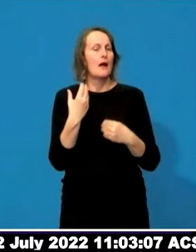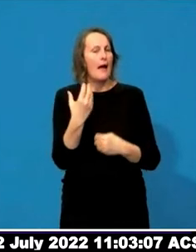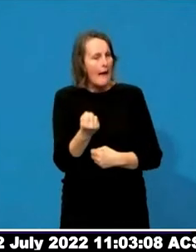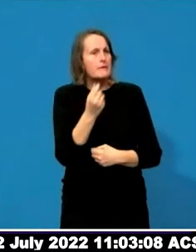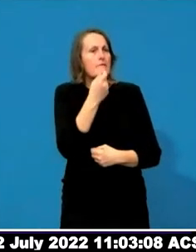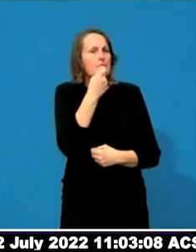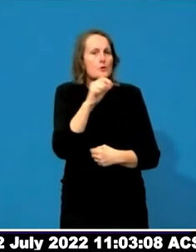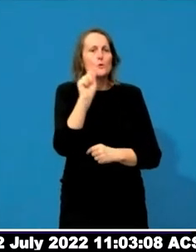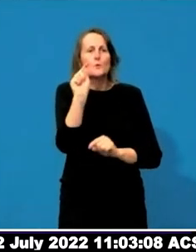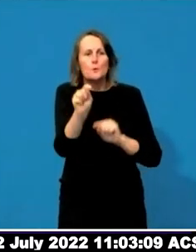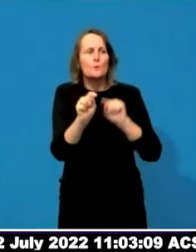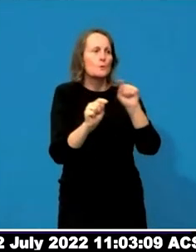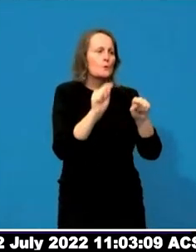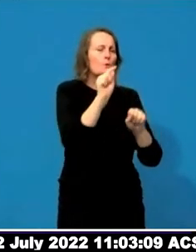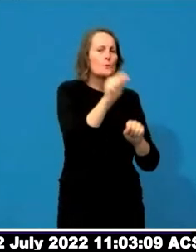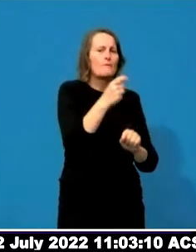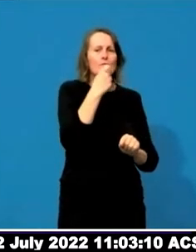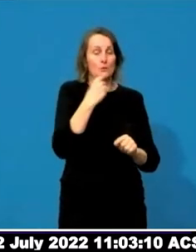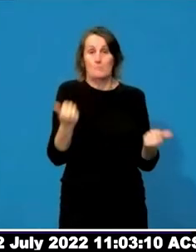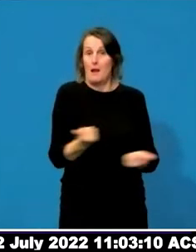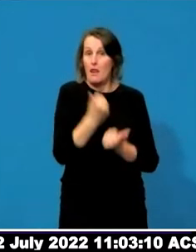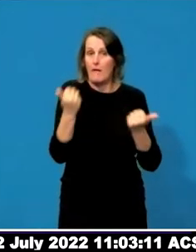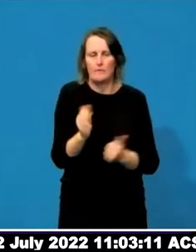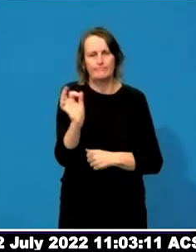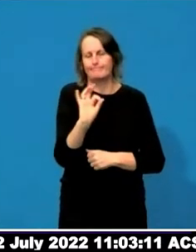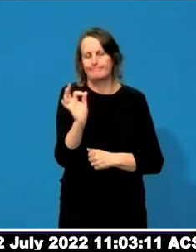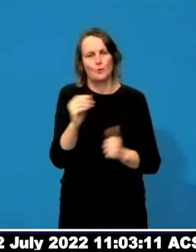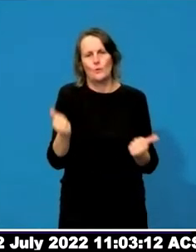but it's really not sufficient to meet the needs of people.